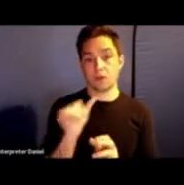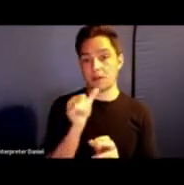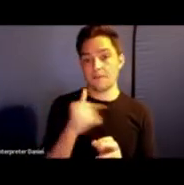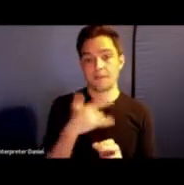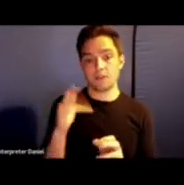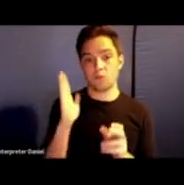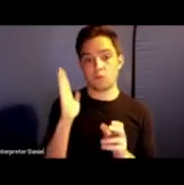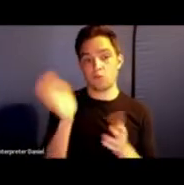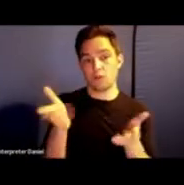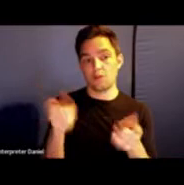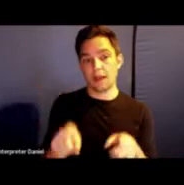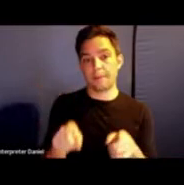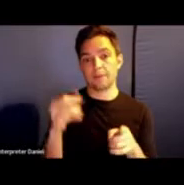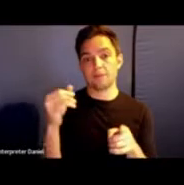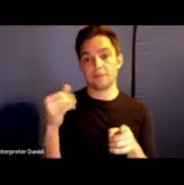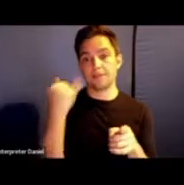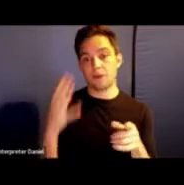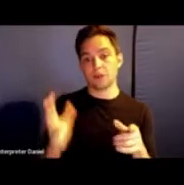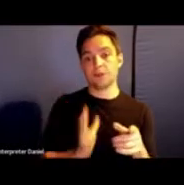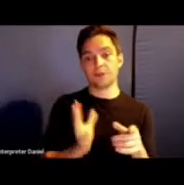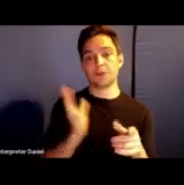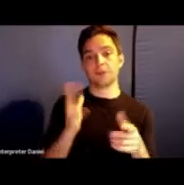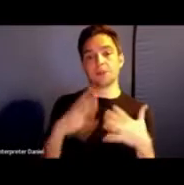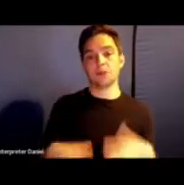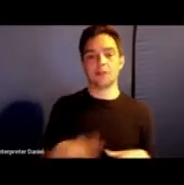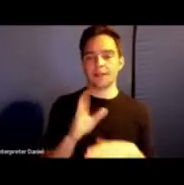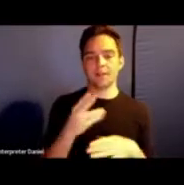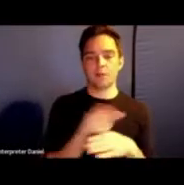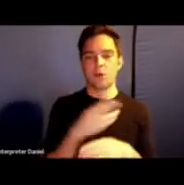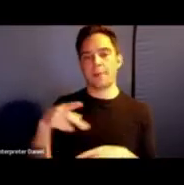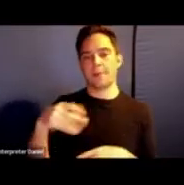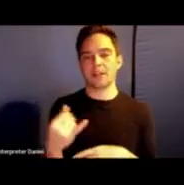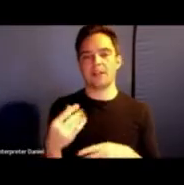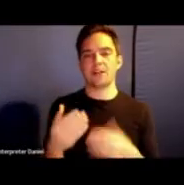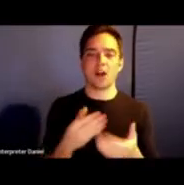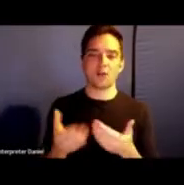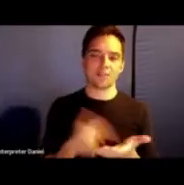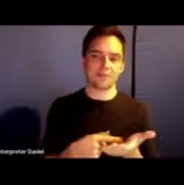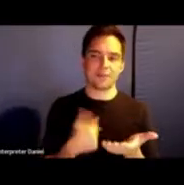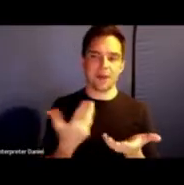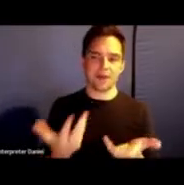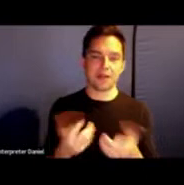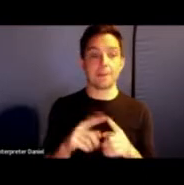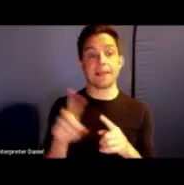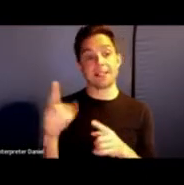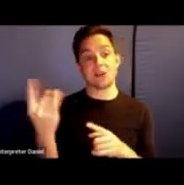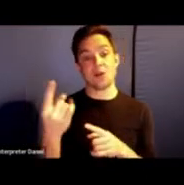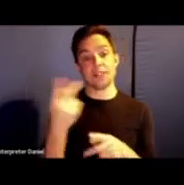happen with me and dress clothes. I mean I never wore pajamas, although sometimes I wanted to but it didn't always keep a sundress or card Get in